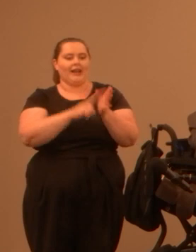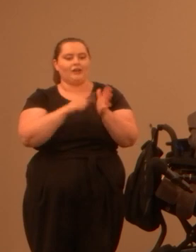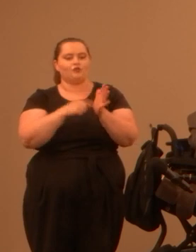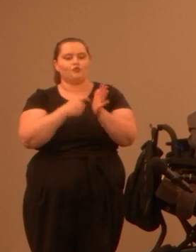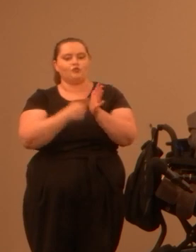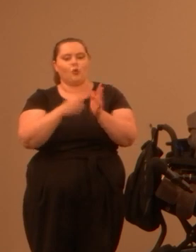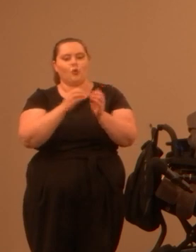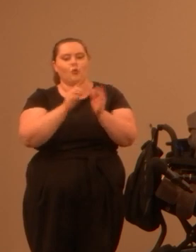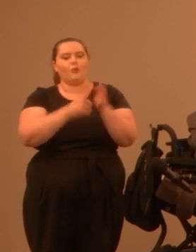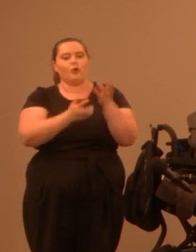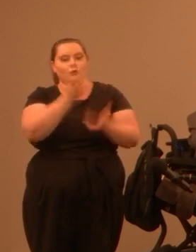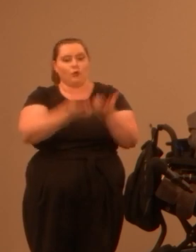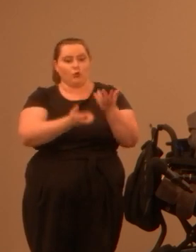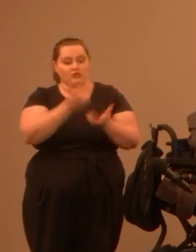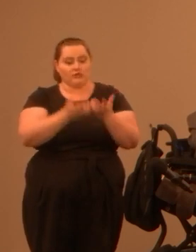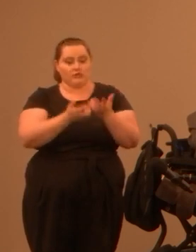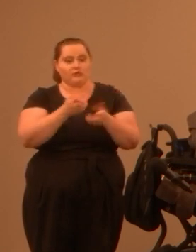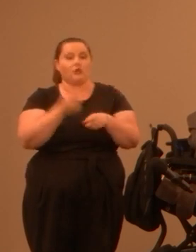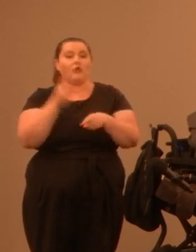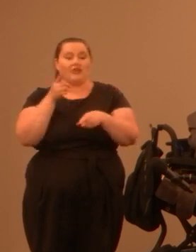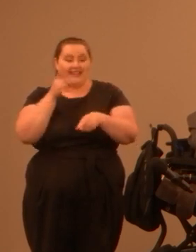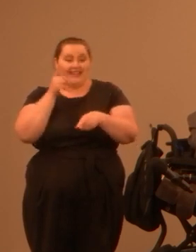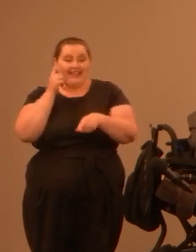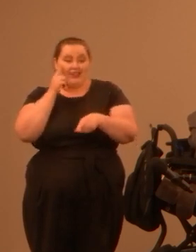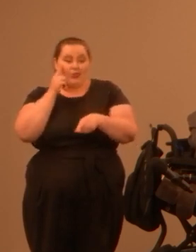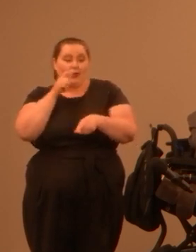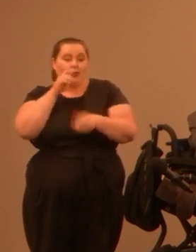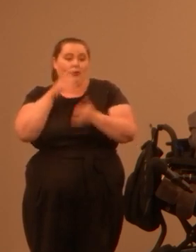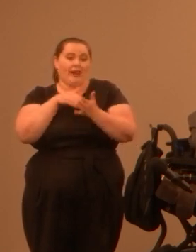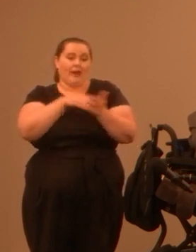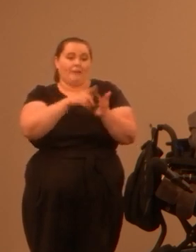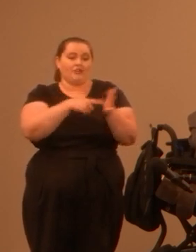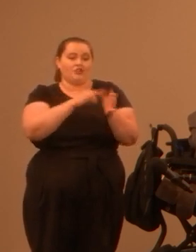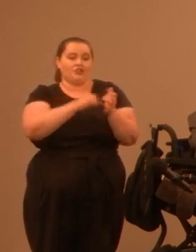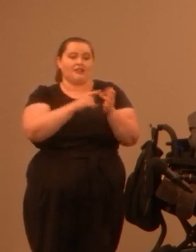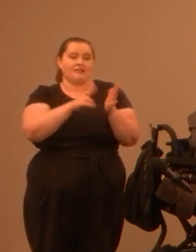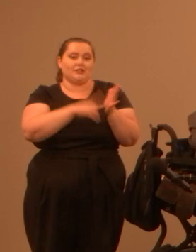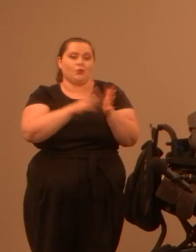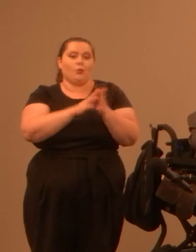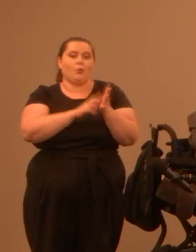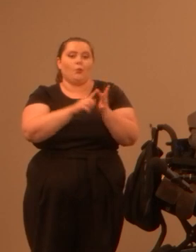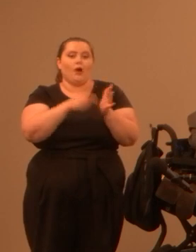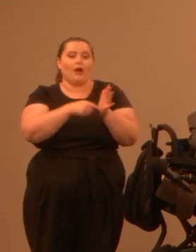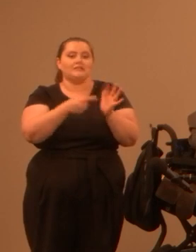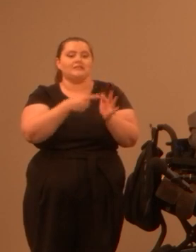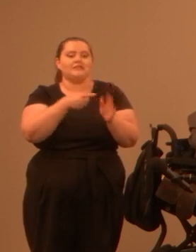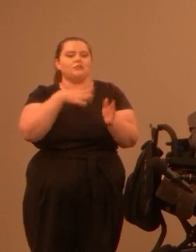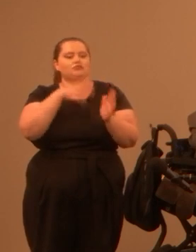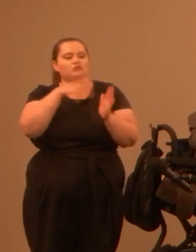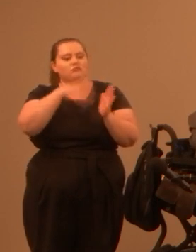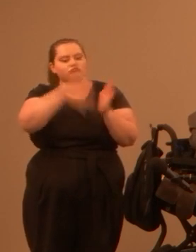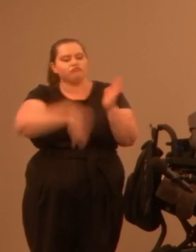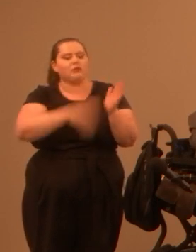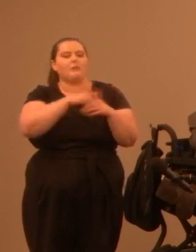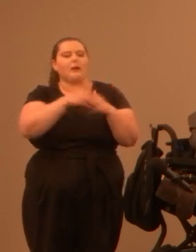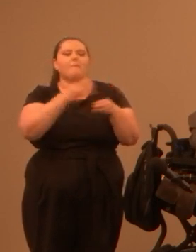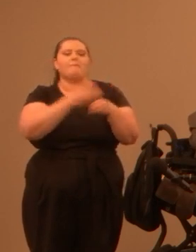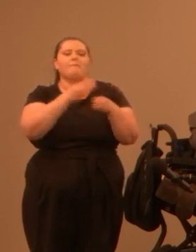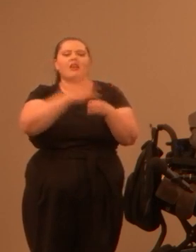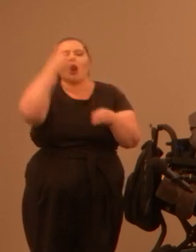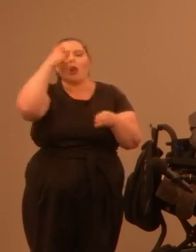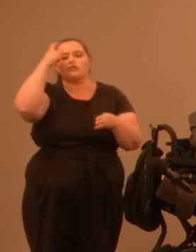Jason White, who wanted to read several texts on maths logic, which we had